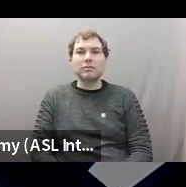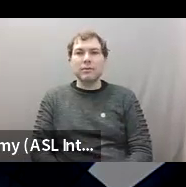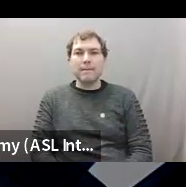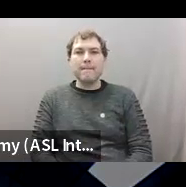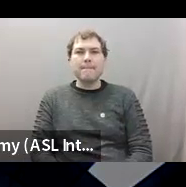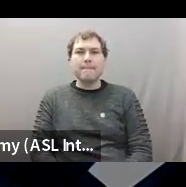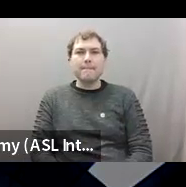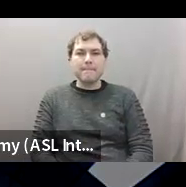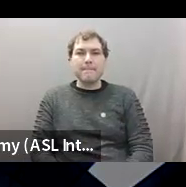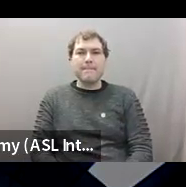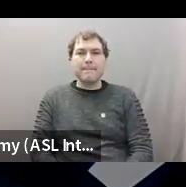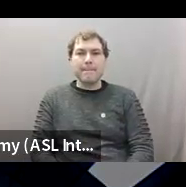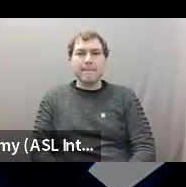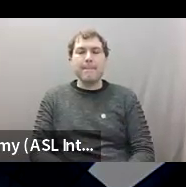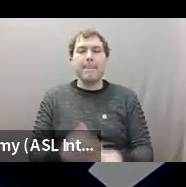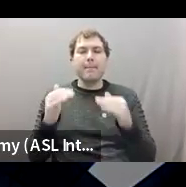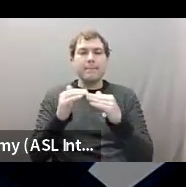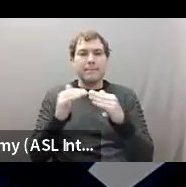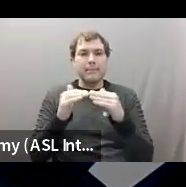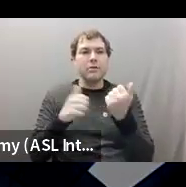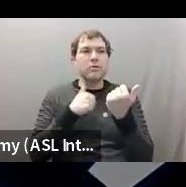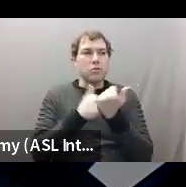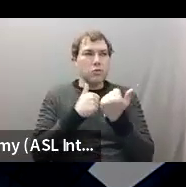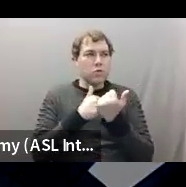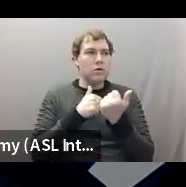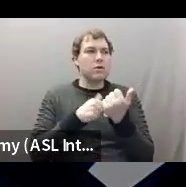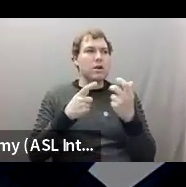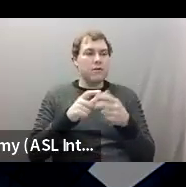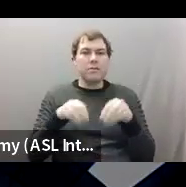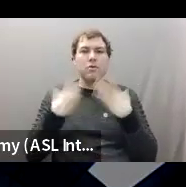Linda Pogue: His book groups in the community give tours of accessible buildings, says Maria.